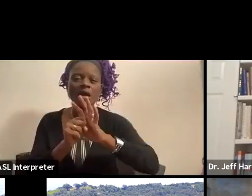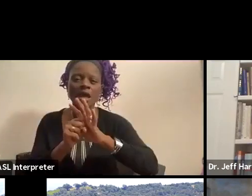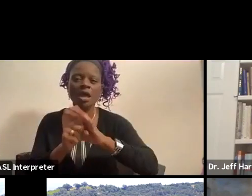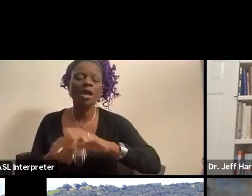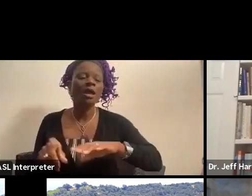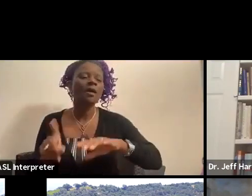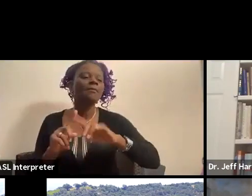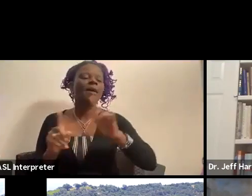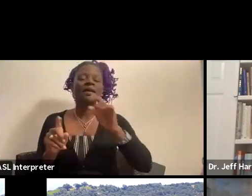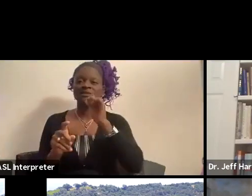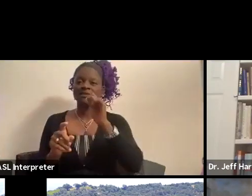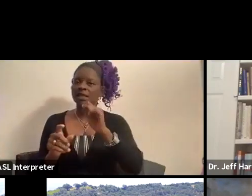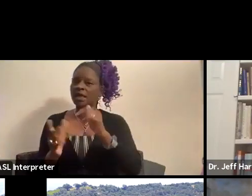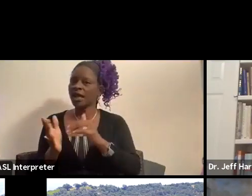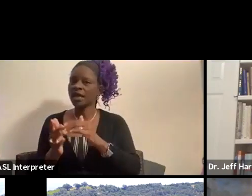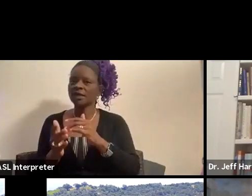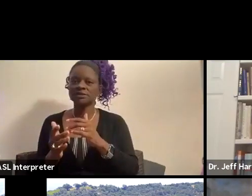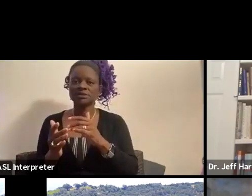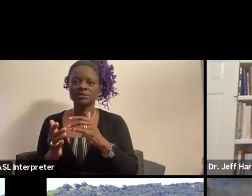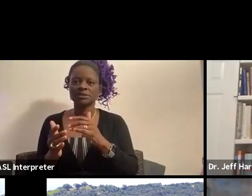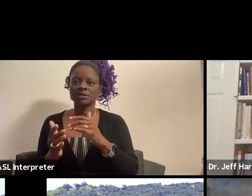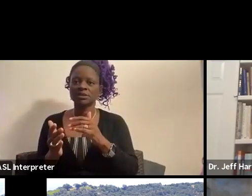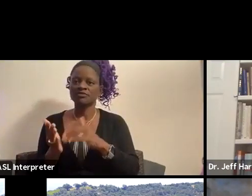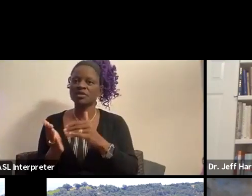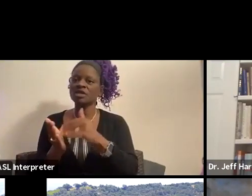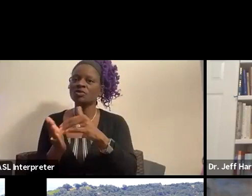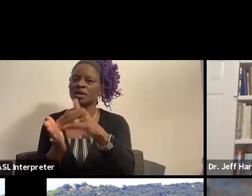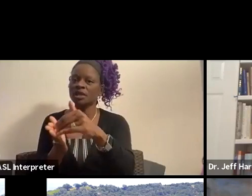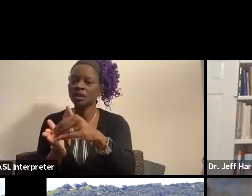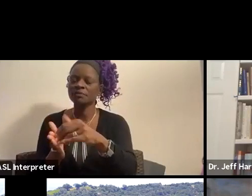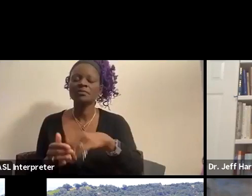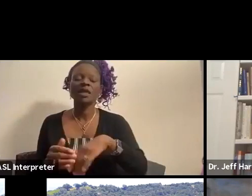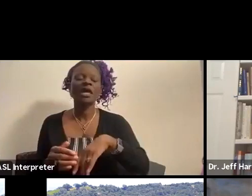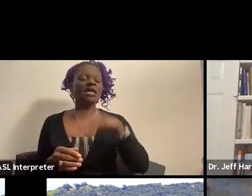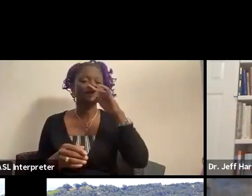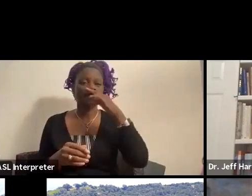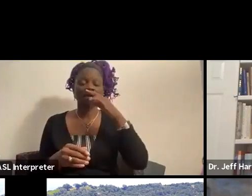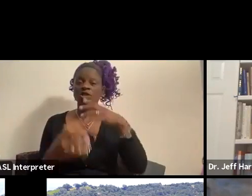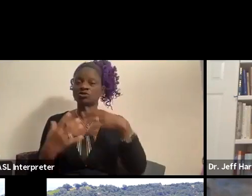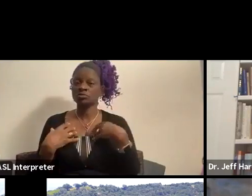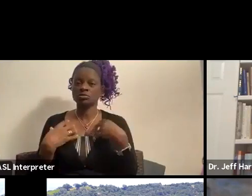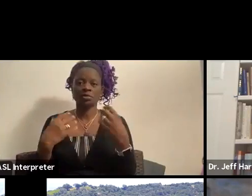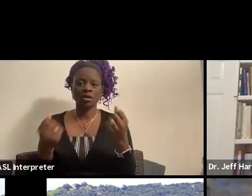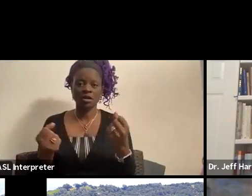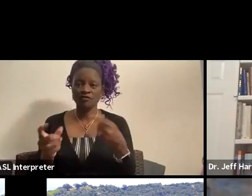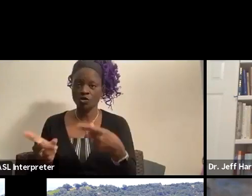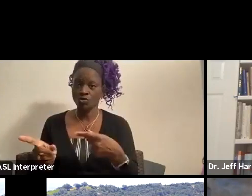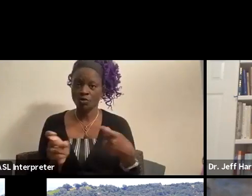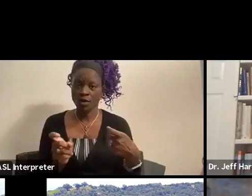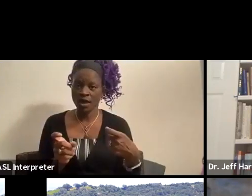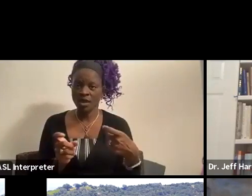And also they recover from it much faster. And they also have a lot to lose.